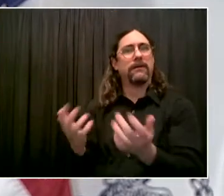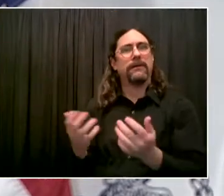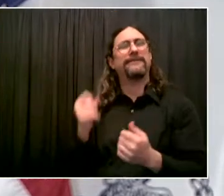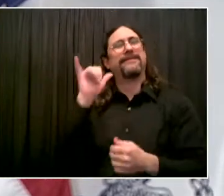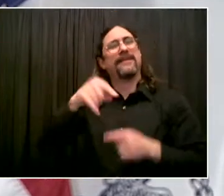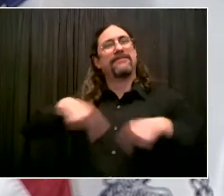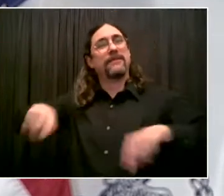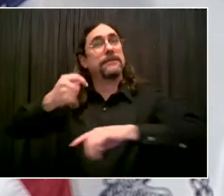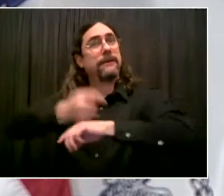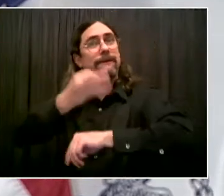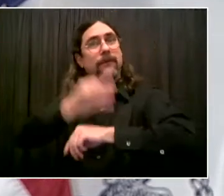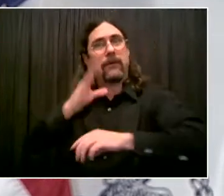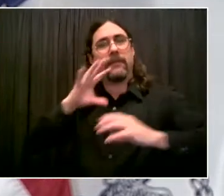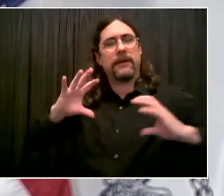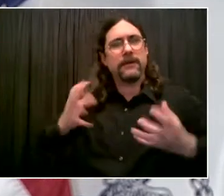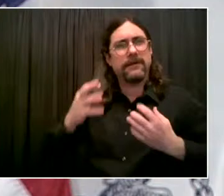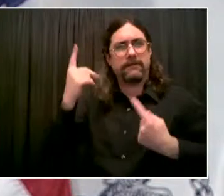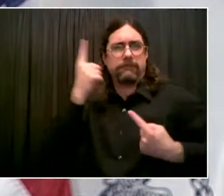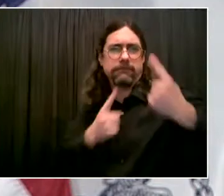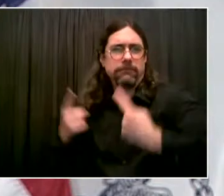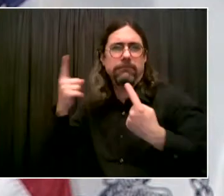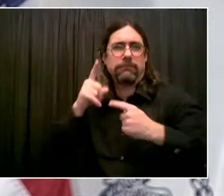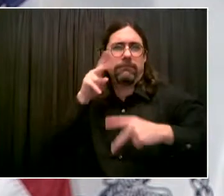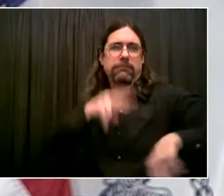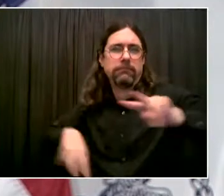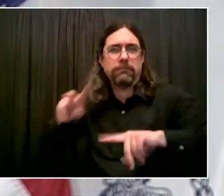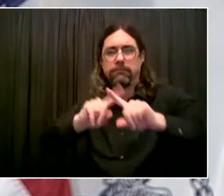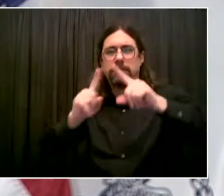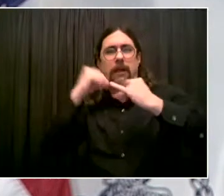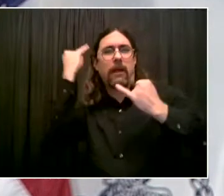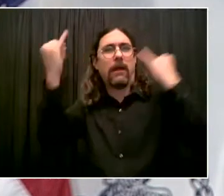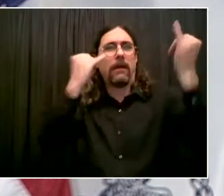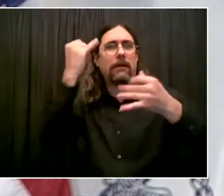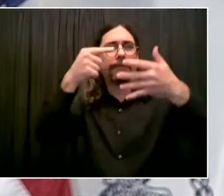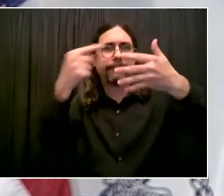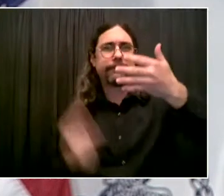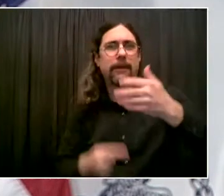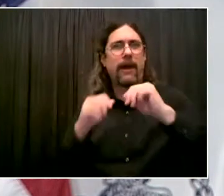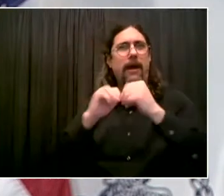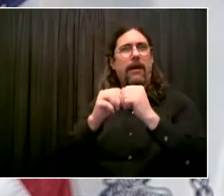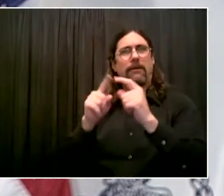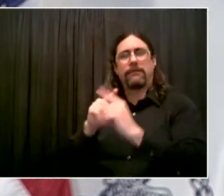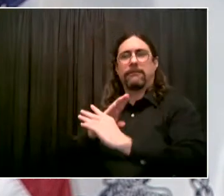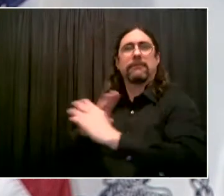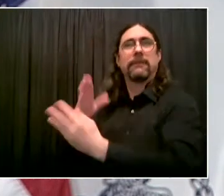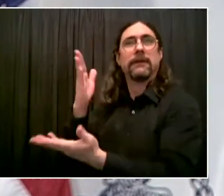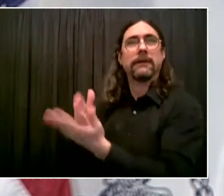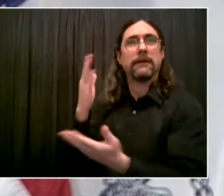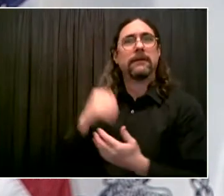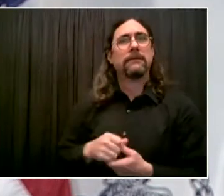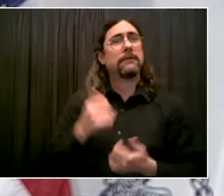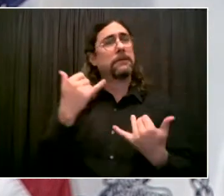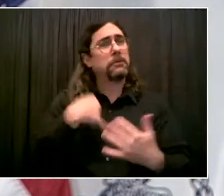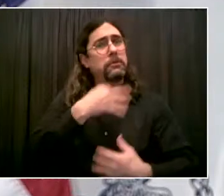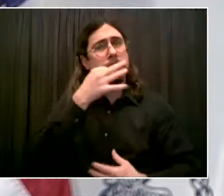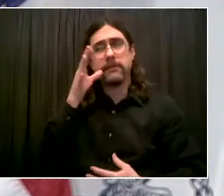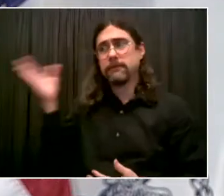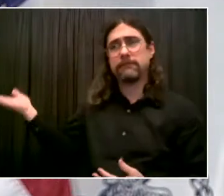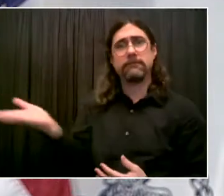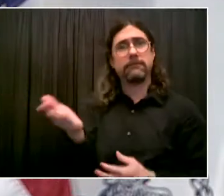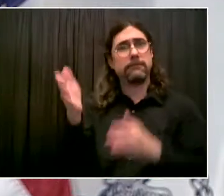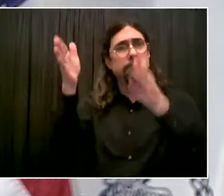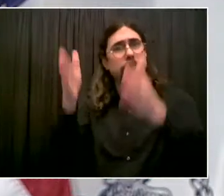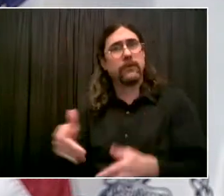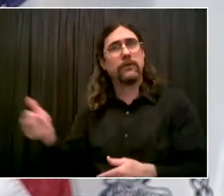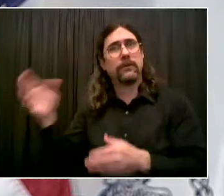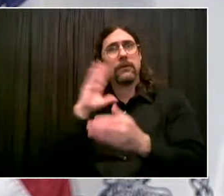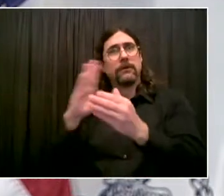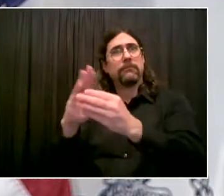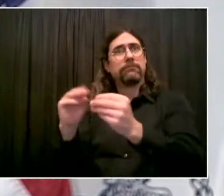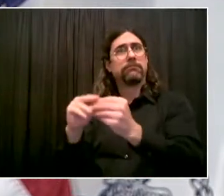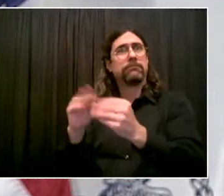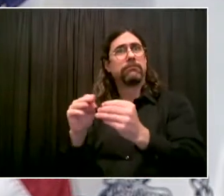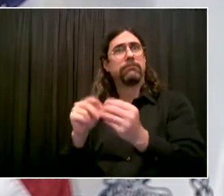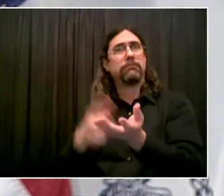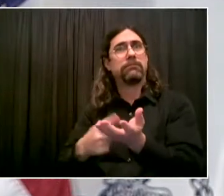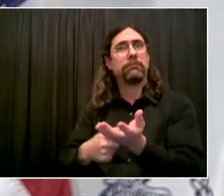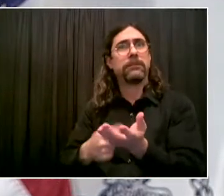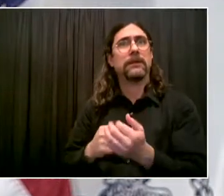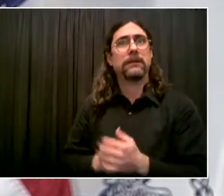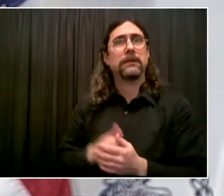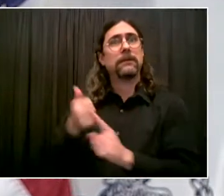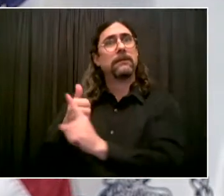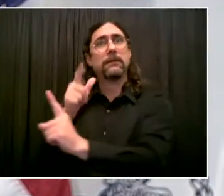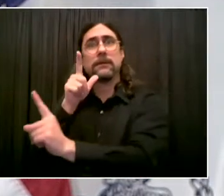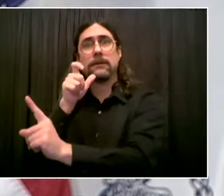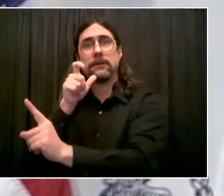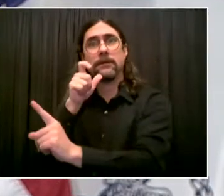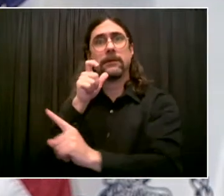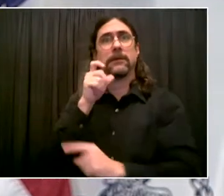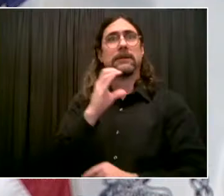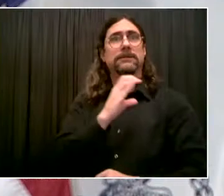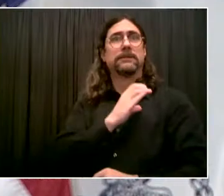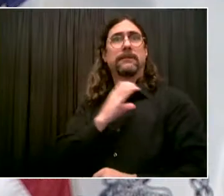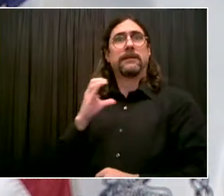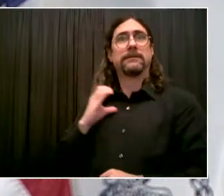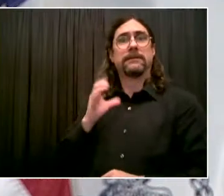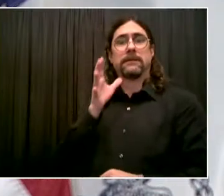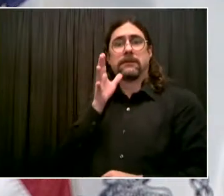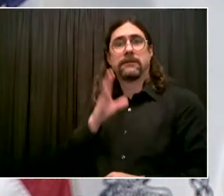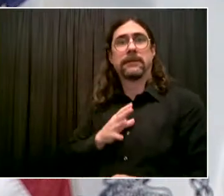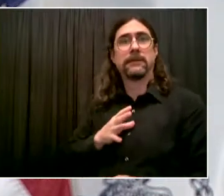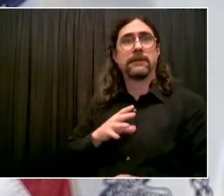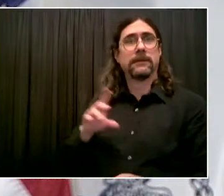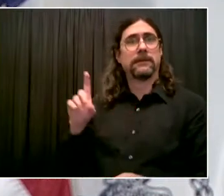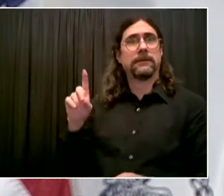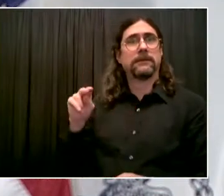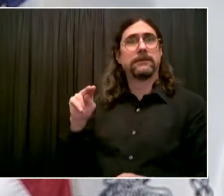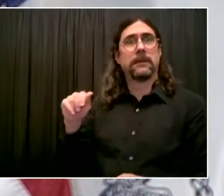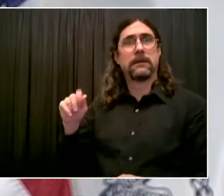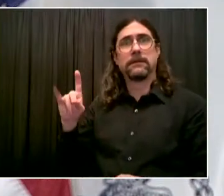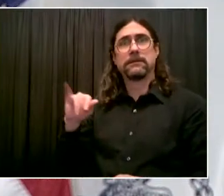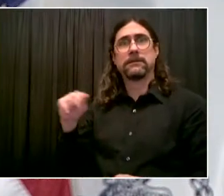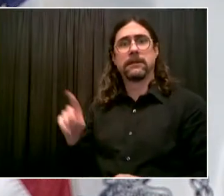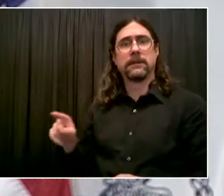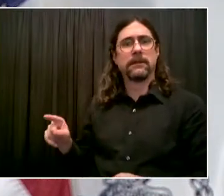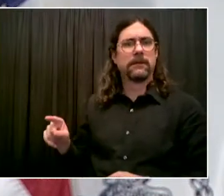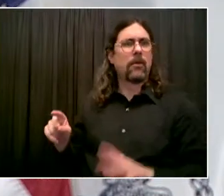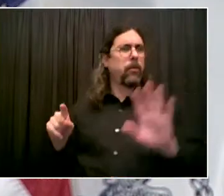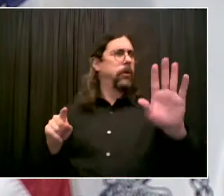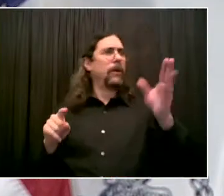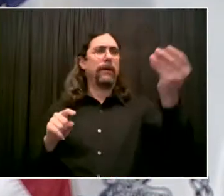THE WAY.